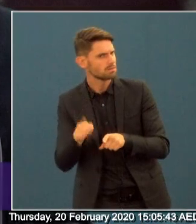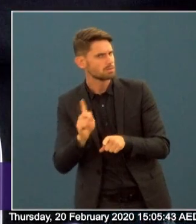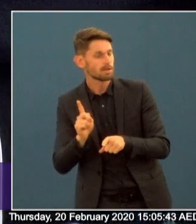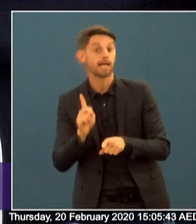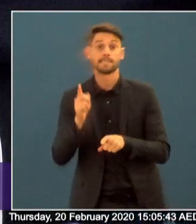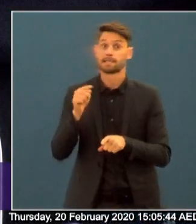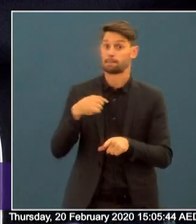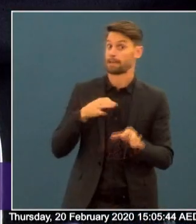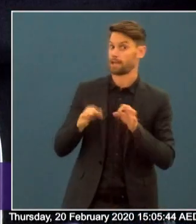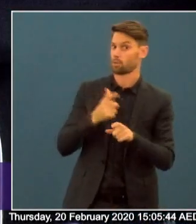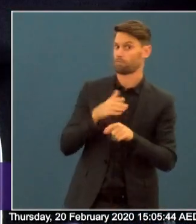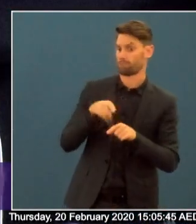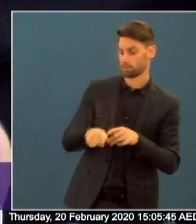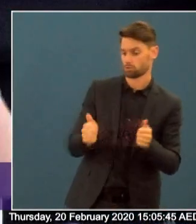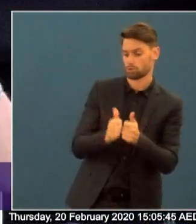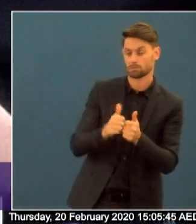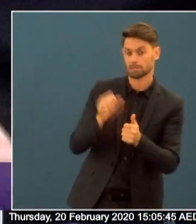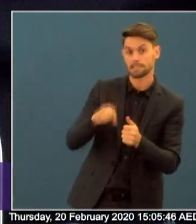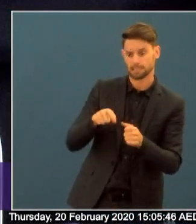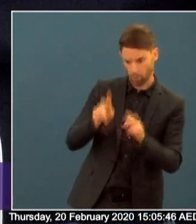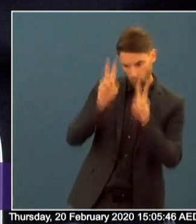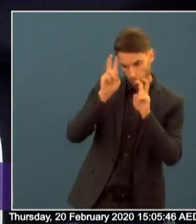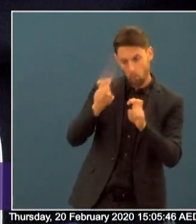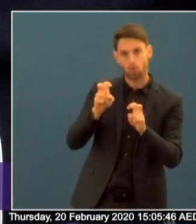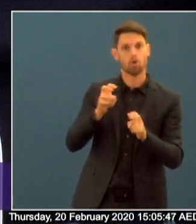So this document's called "Right to opportunity: